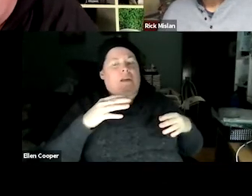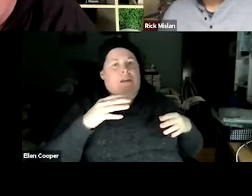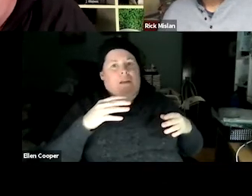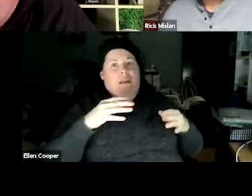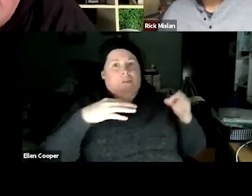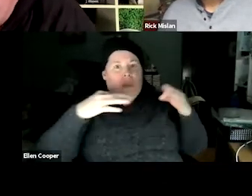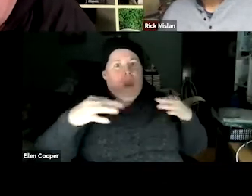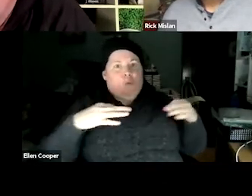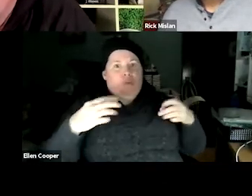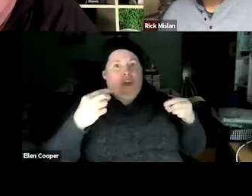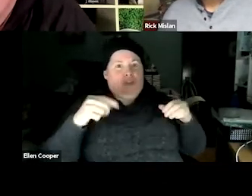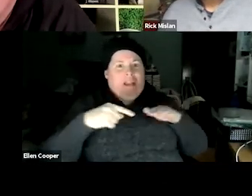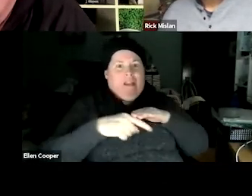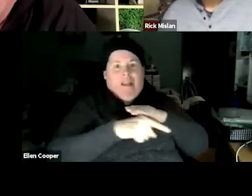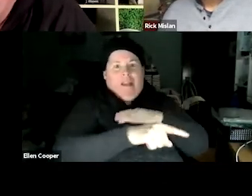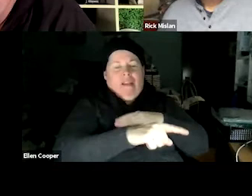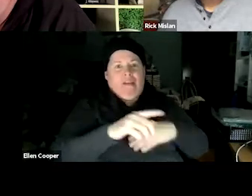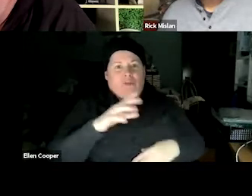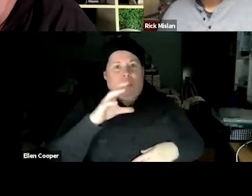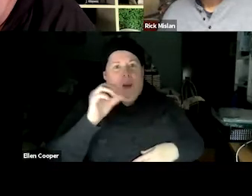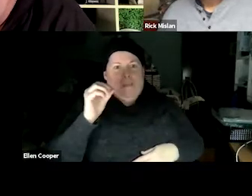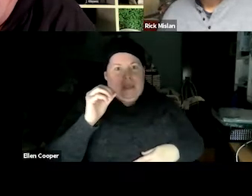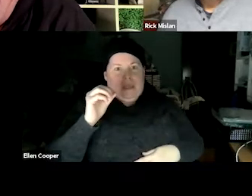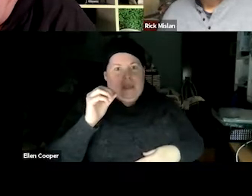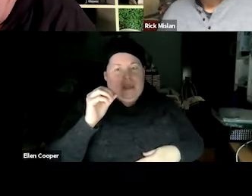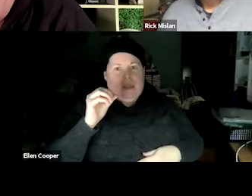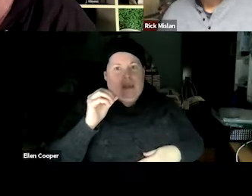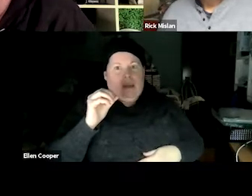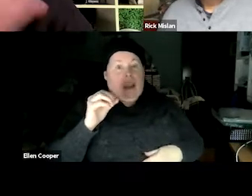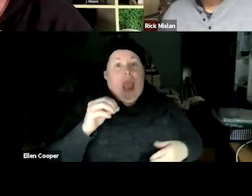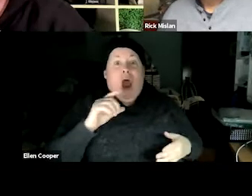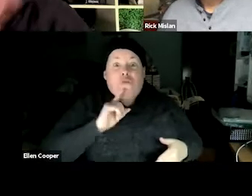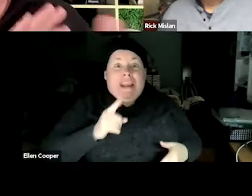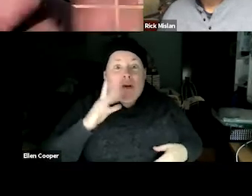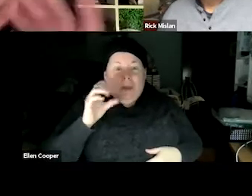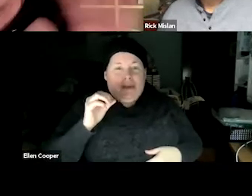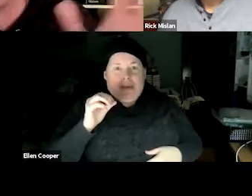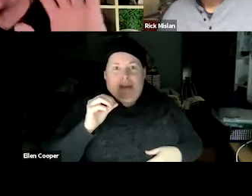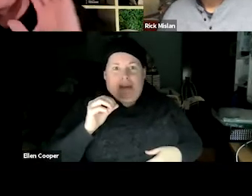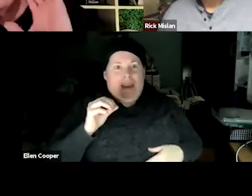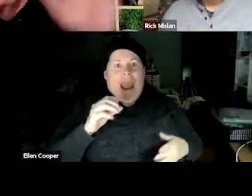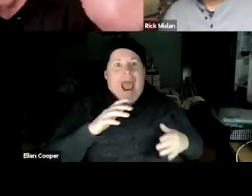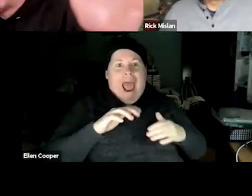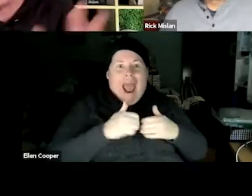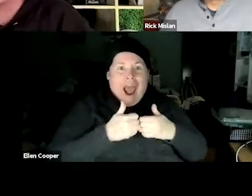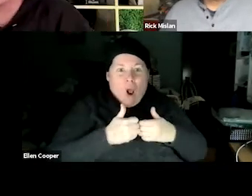CalebBarlow: And, you know, again, you know, I don't know how he gets past lawyers and everything else but power to them.